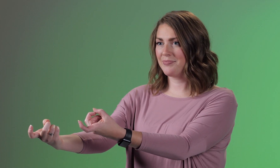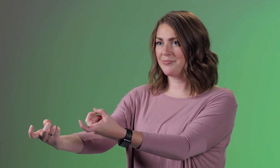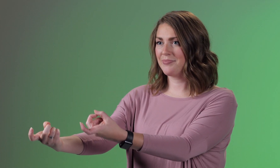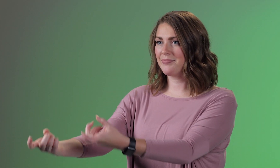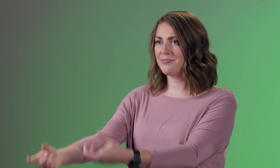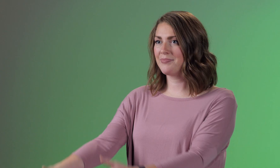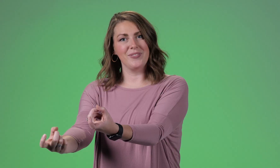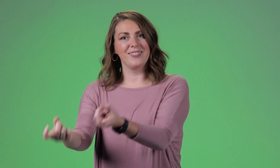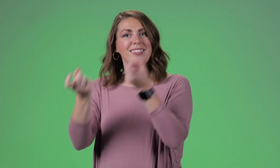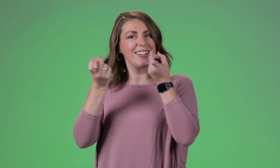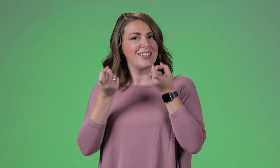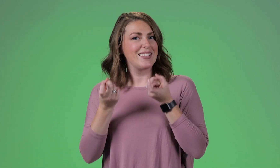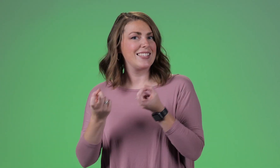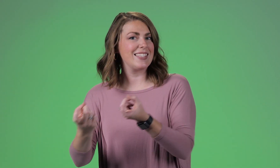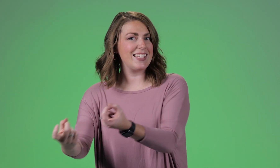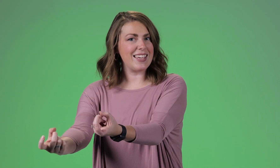down the mountain. SKI